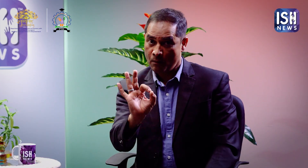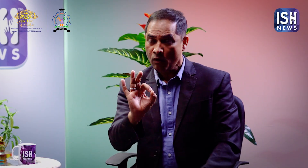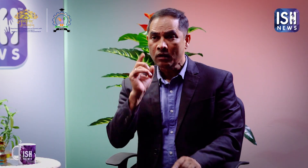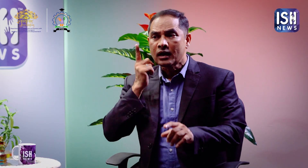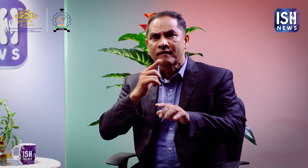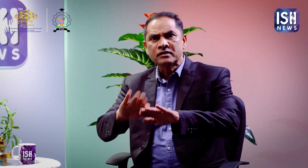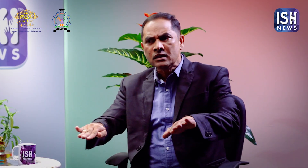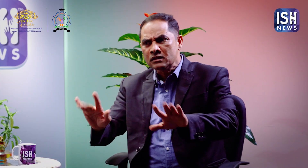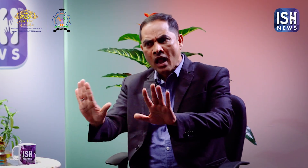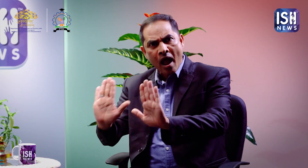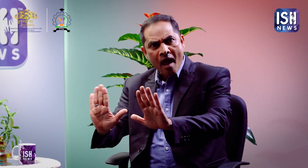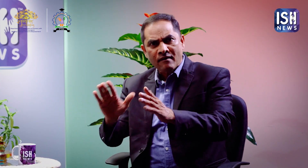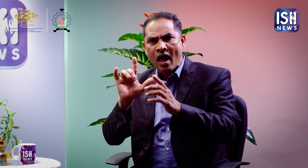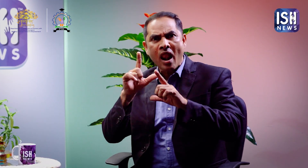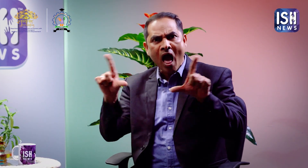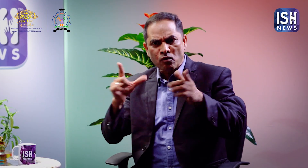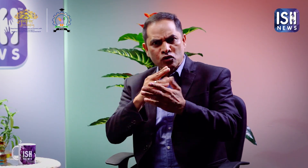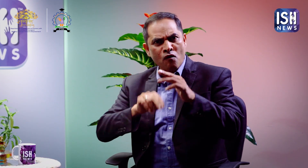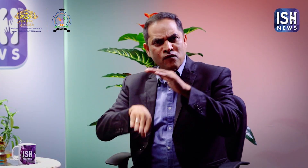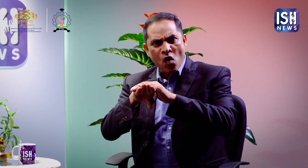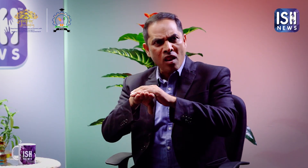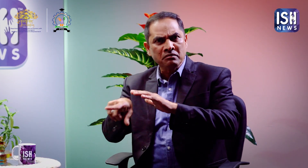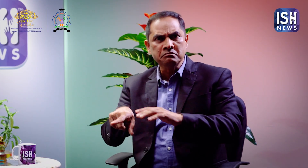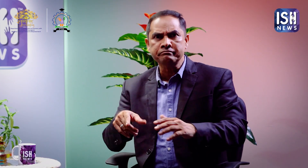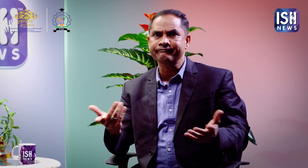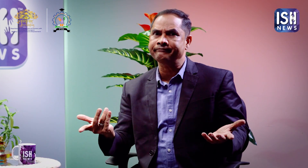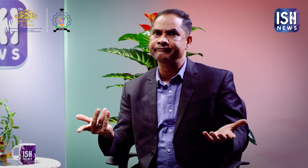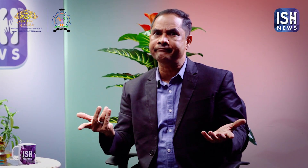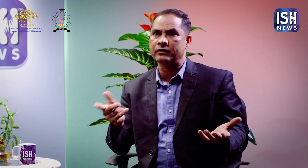A crucial issue is the lack of language acquisition among many Deaf children.